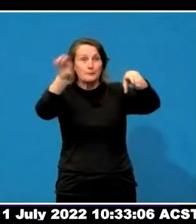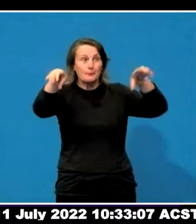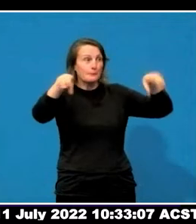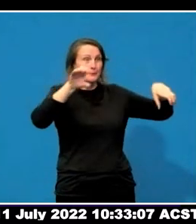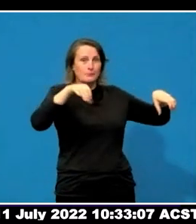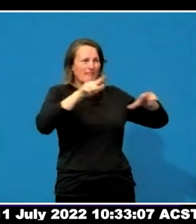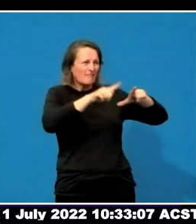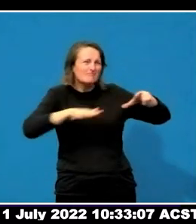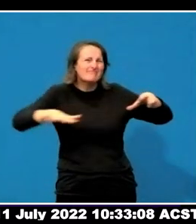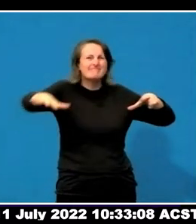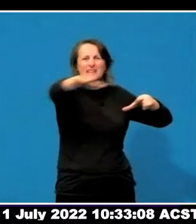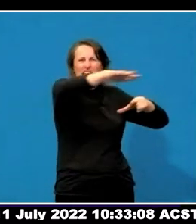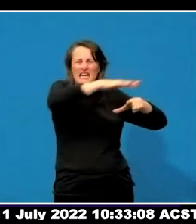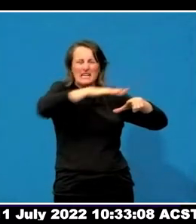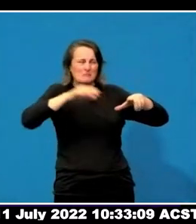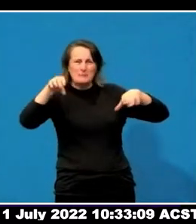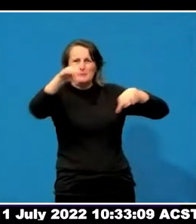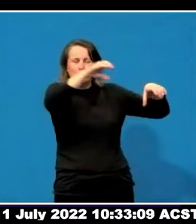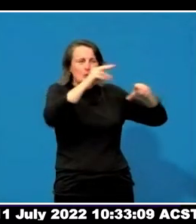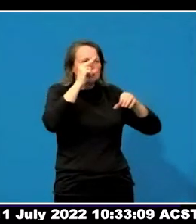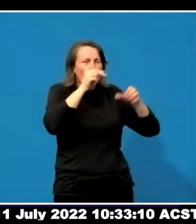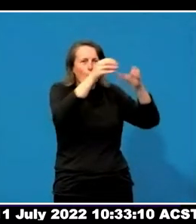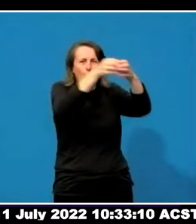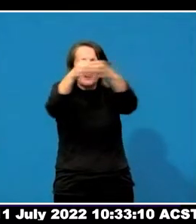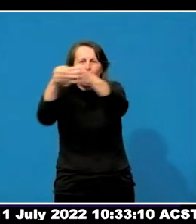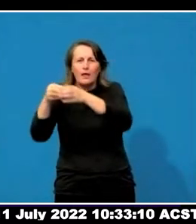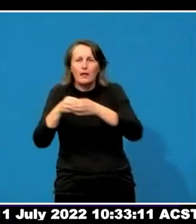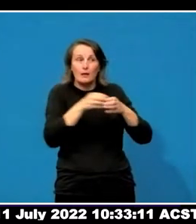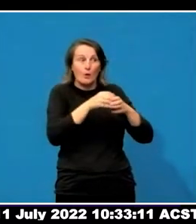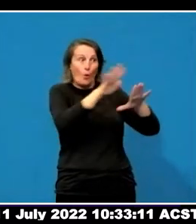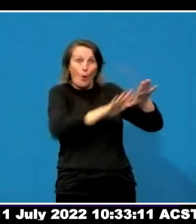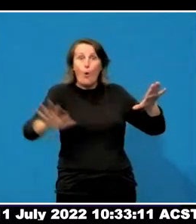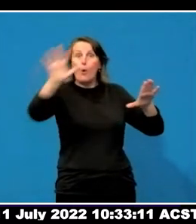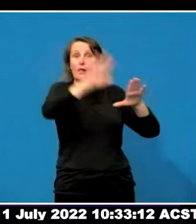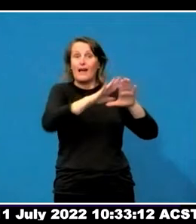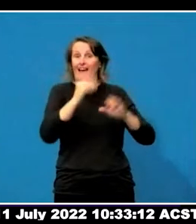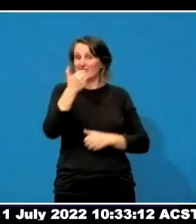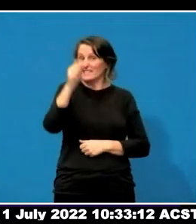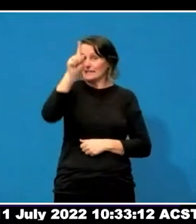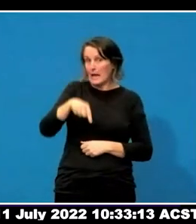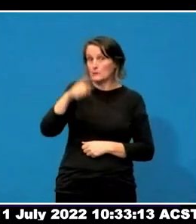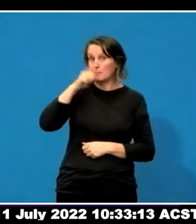country. The entire region is said to have a population of about 6,000 with an average of